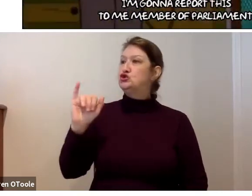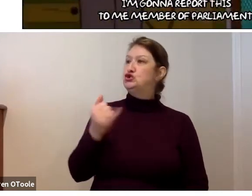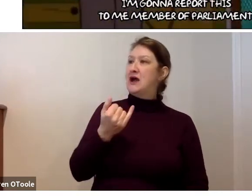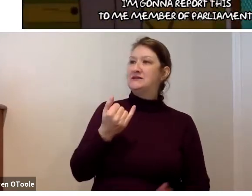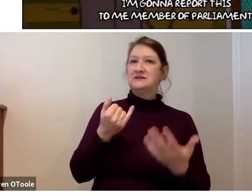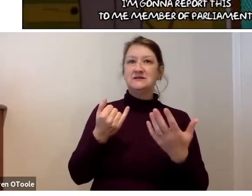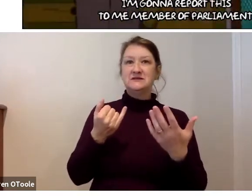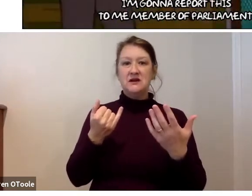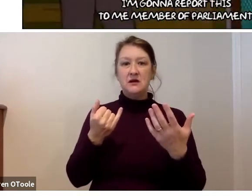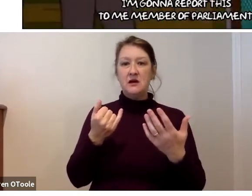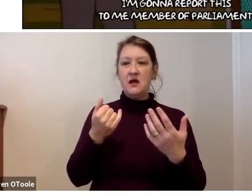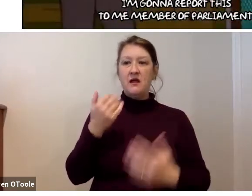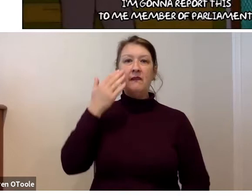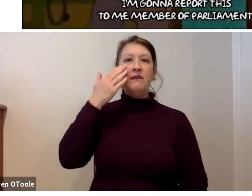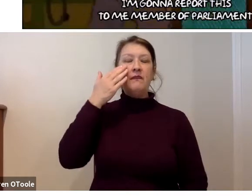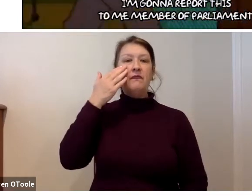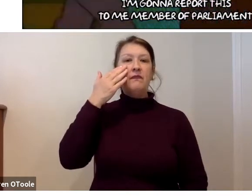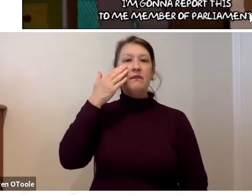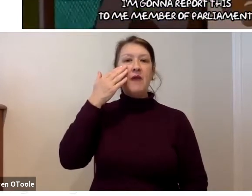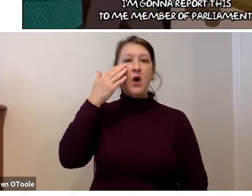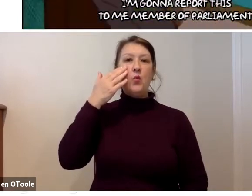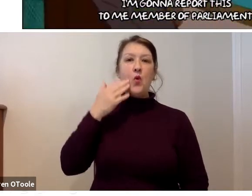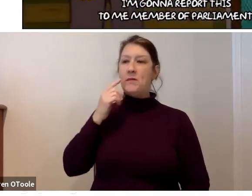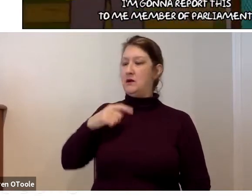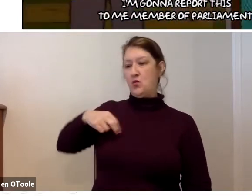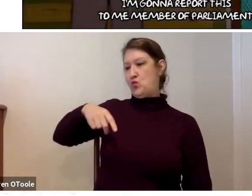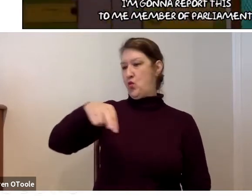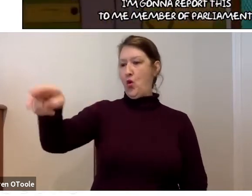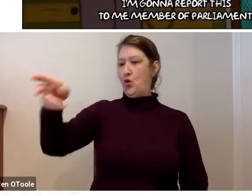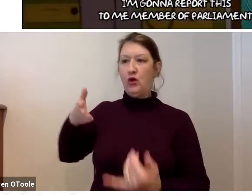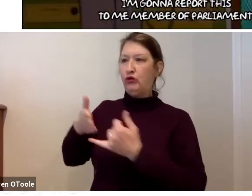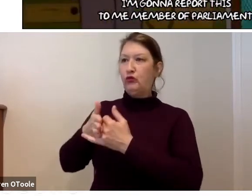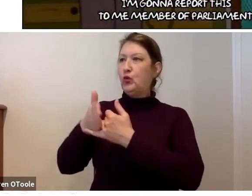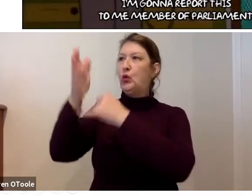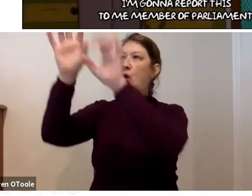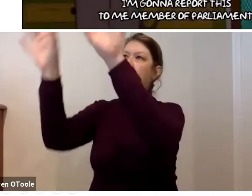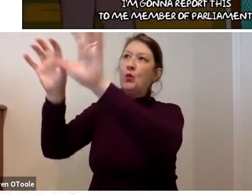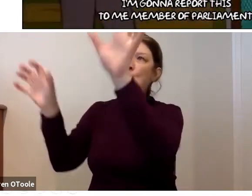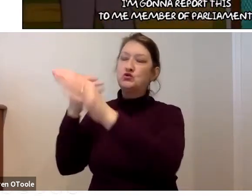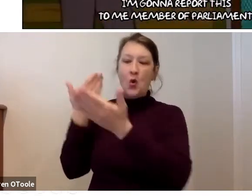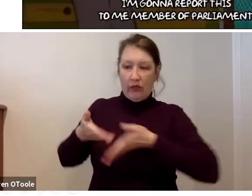from Twin Peaks for your information. It is not just someone walking down the street, there is a